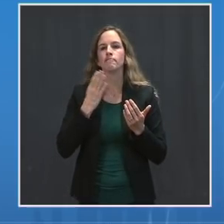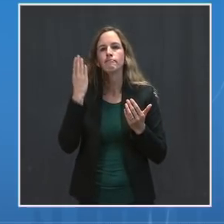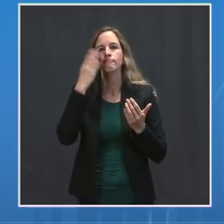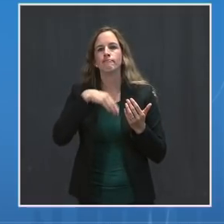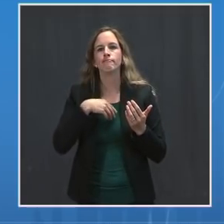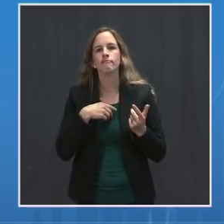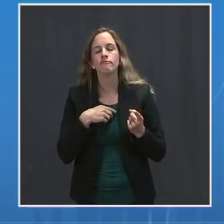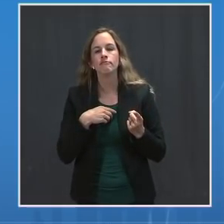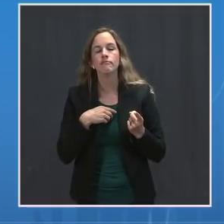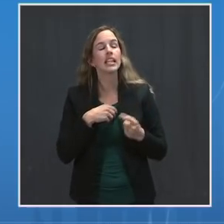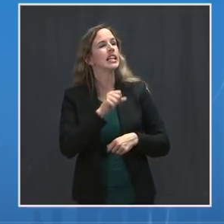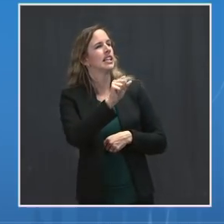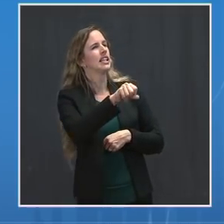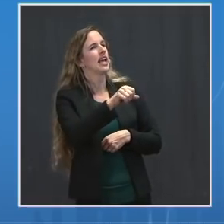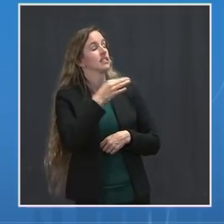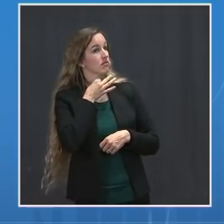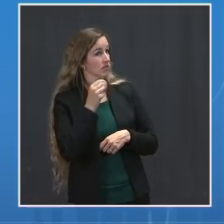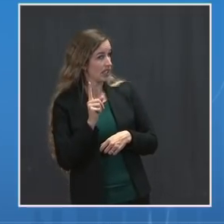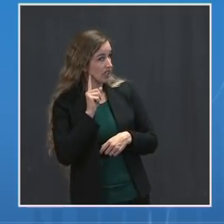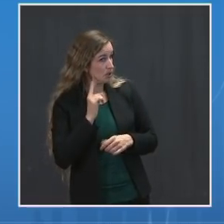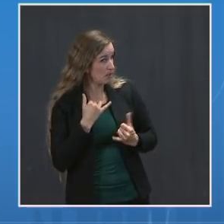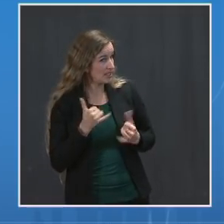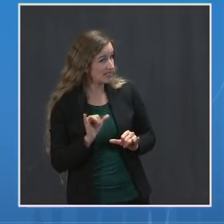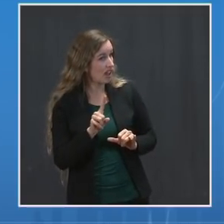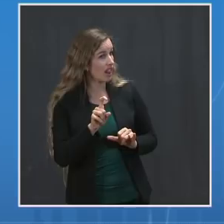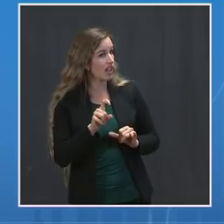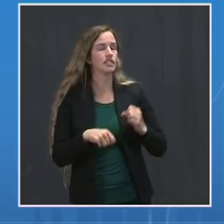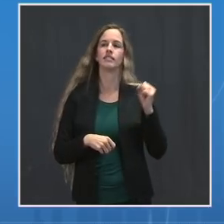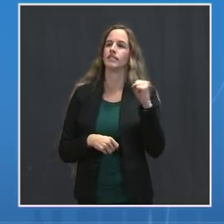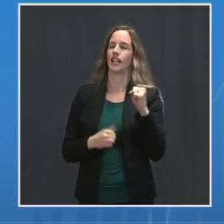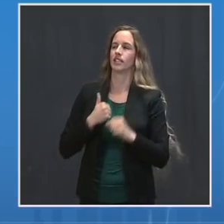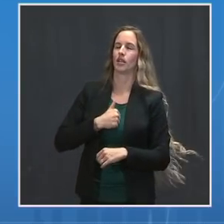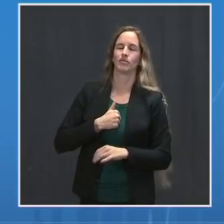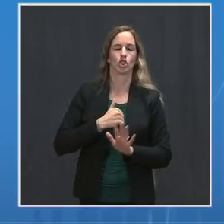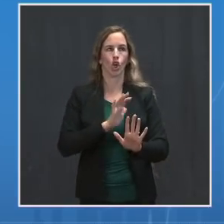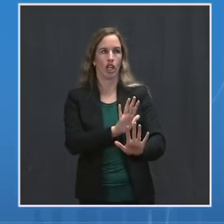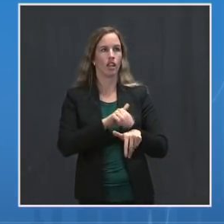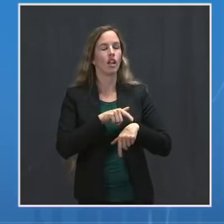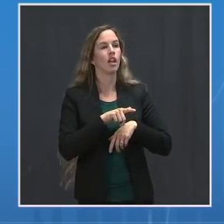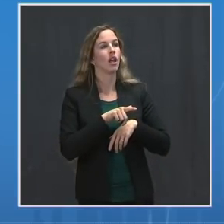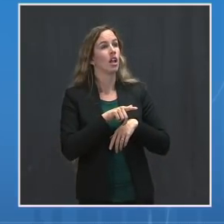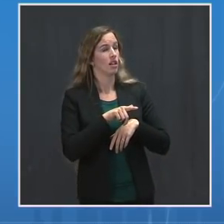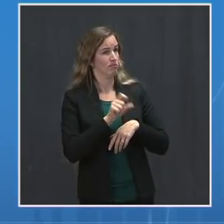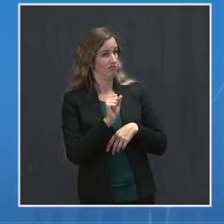I was asking, can you hear me still? Mr. Slavitt: Yes. The Press: Okay, sorry. Yeah. I was asking if you are looking for